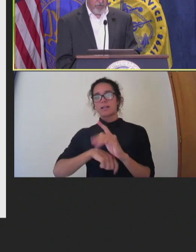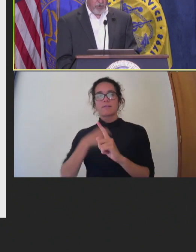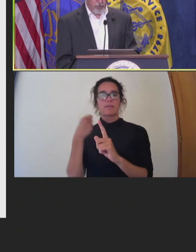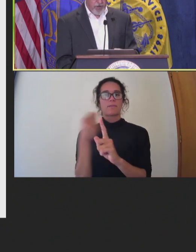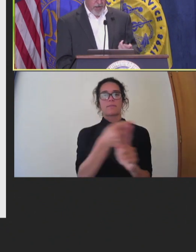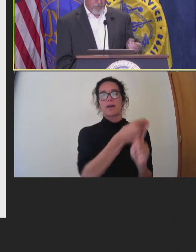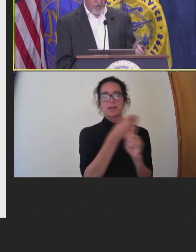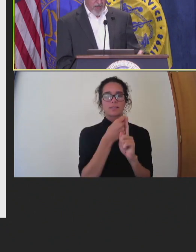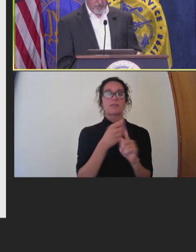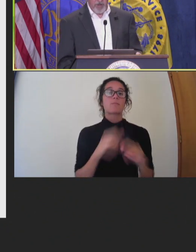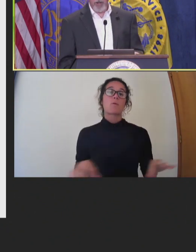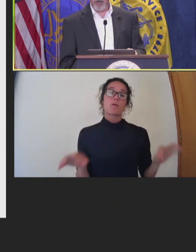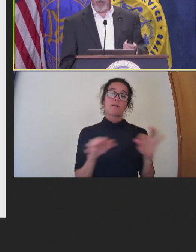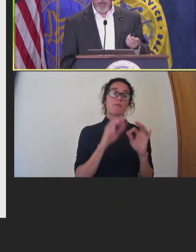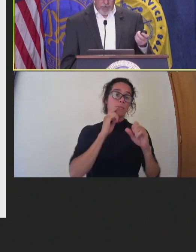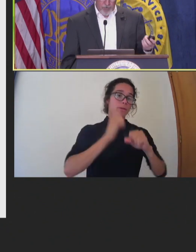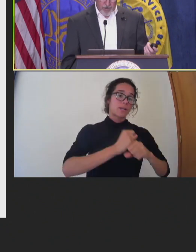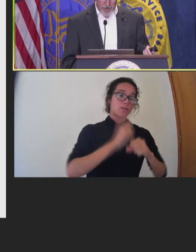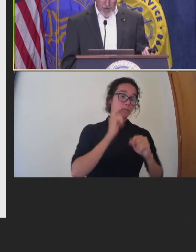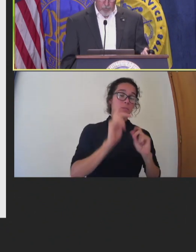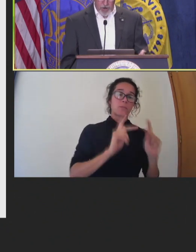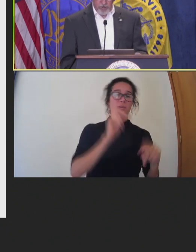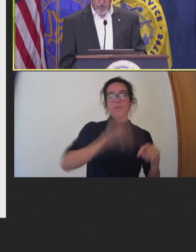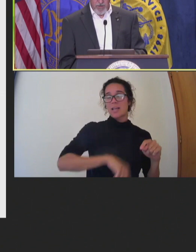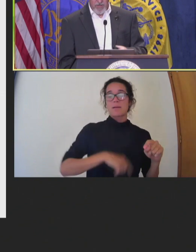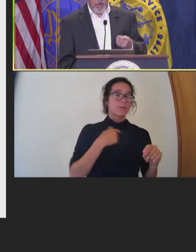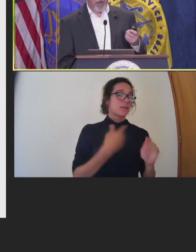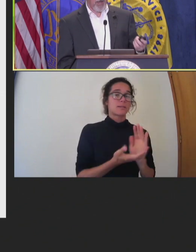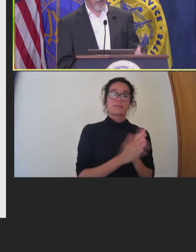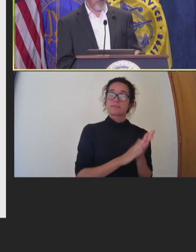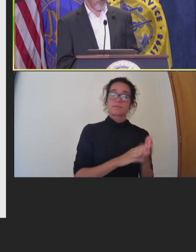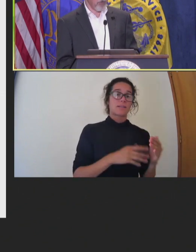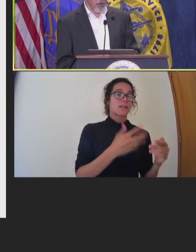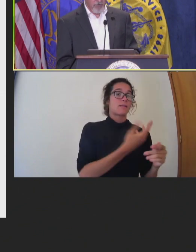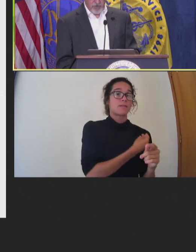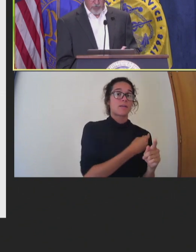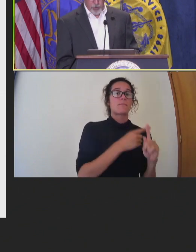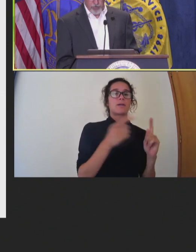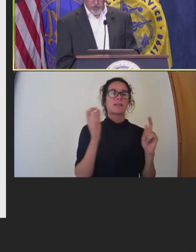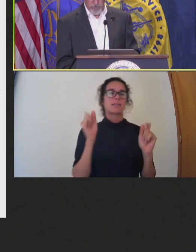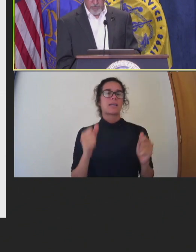those who can't be vaccinated and preventing outbreaks, they can be perceived as intrusive